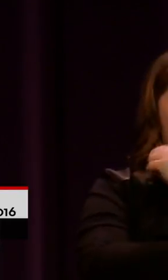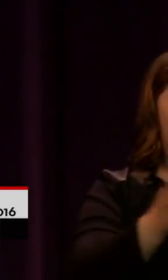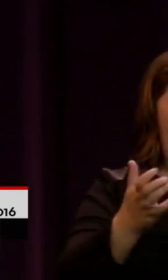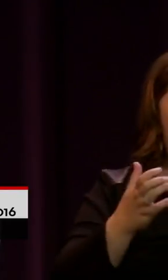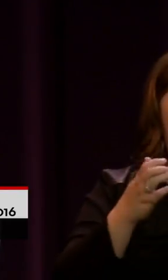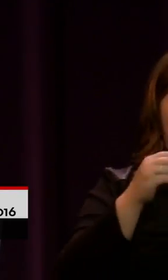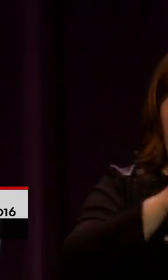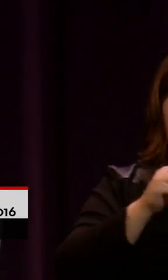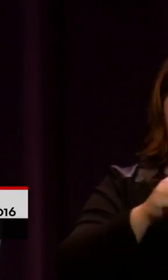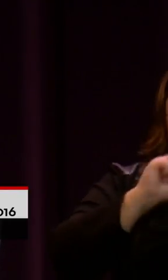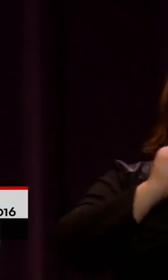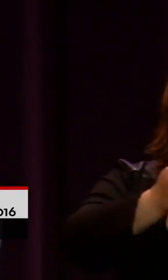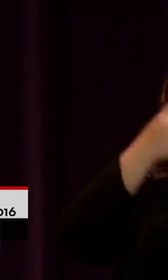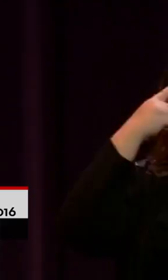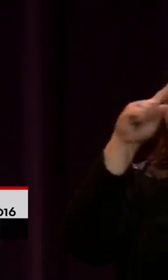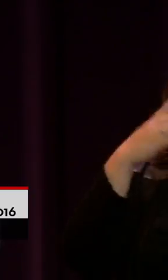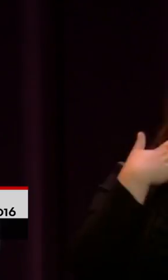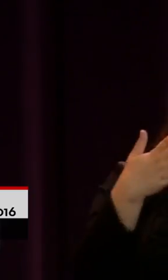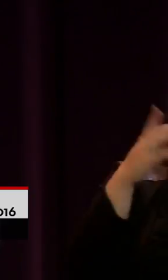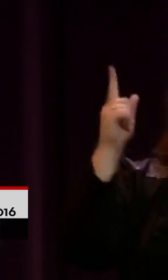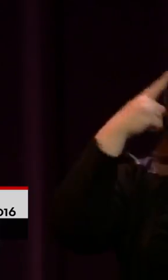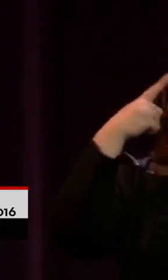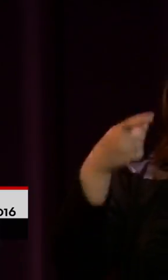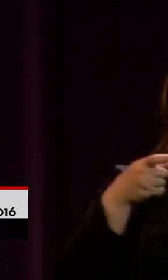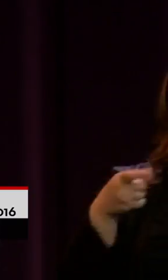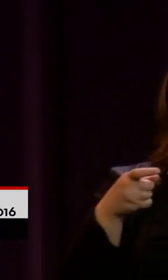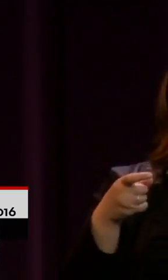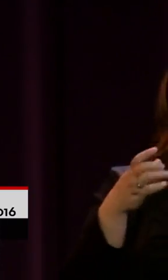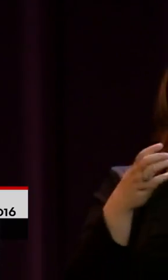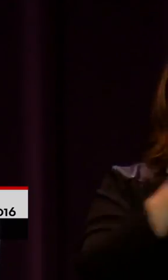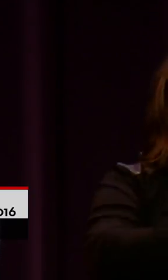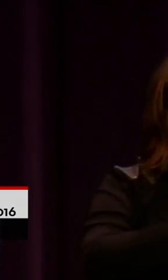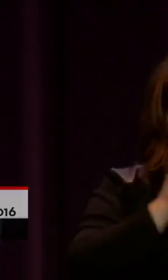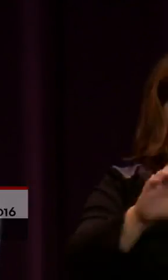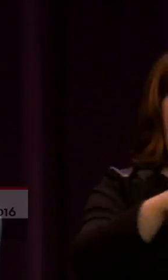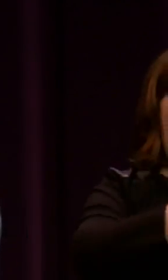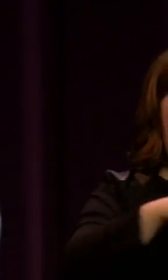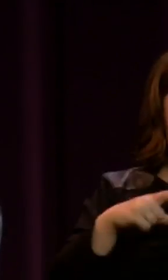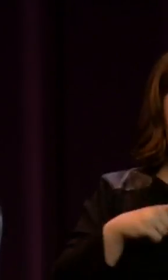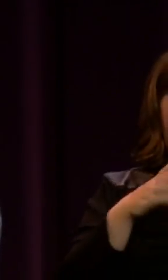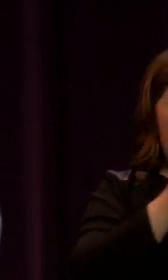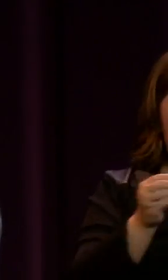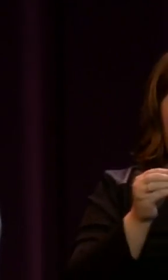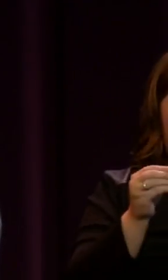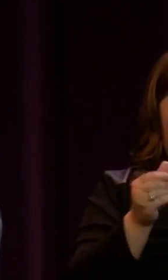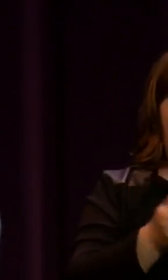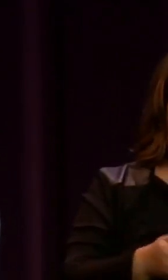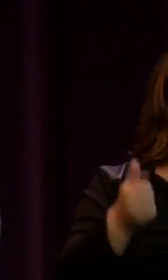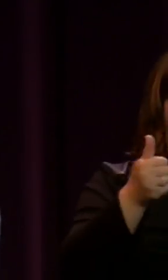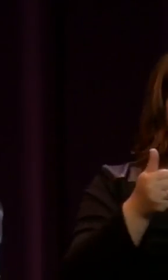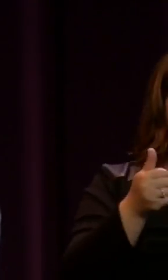GOVERNMENT. WE WANT TO EMPOWER THE LEGISLATURE AND EXECUTIVE TO GOVERNOR IN THE INTEREST OF THE